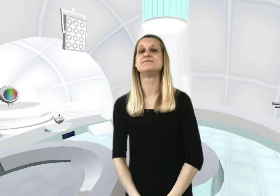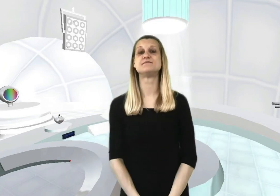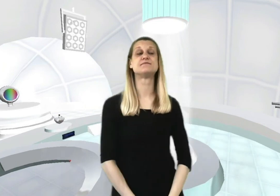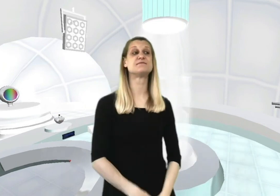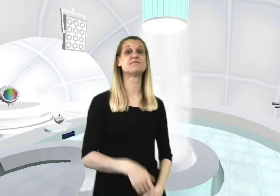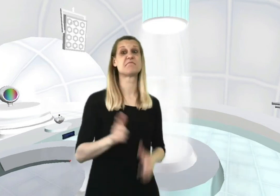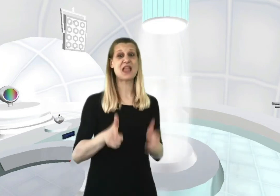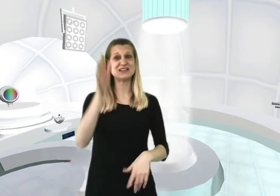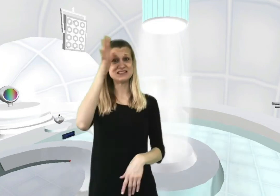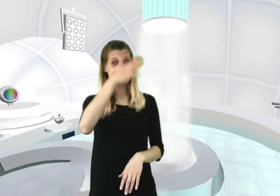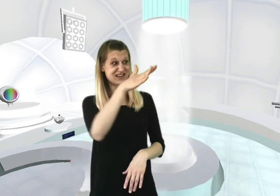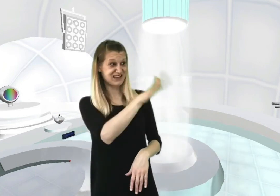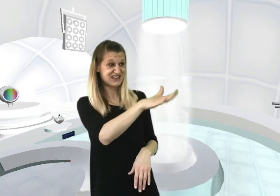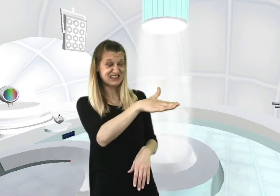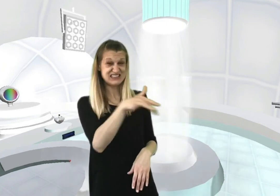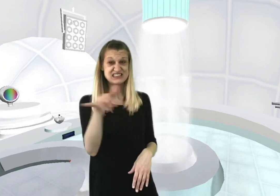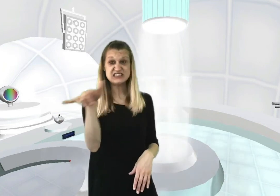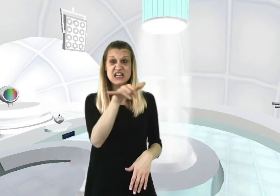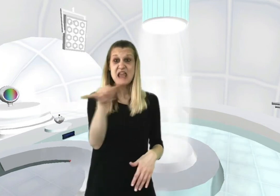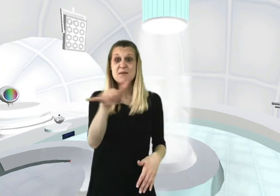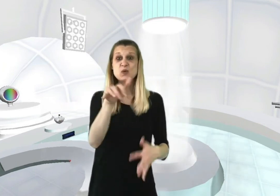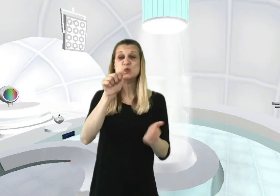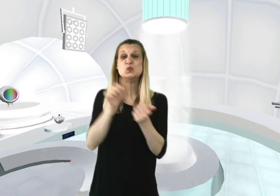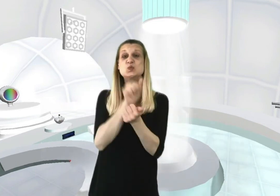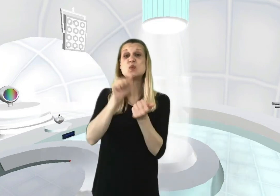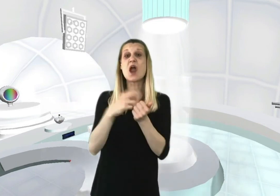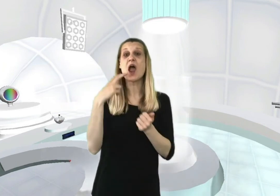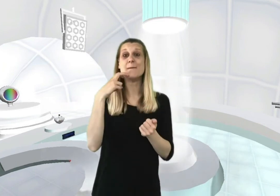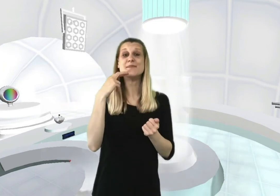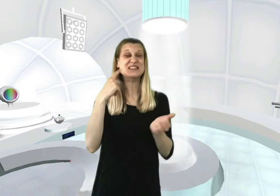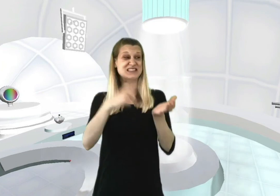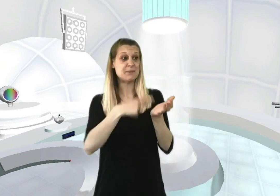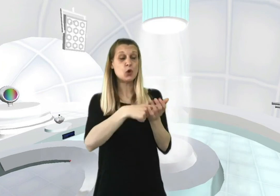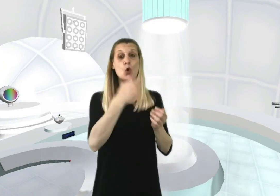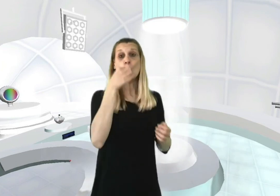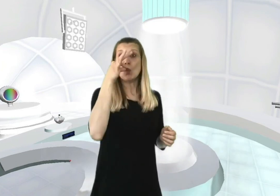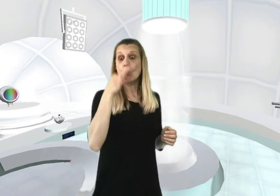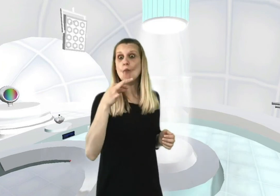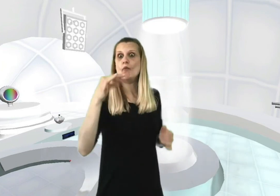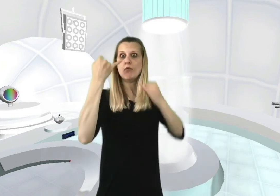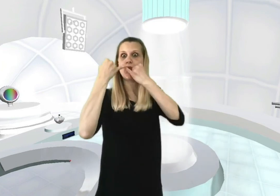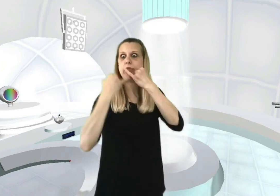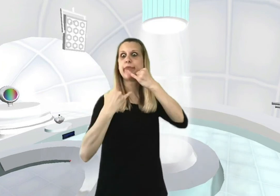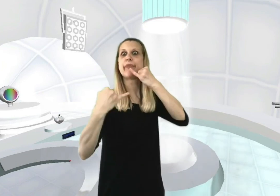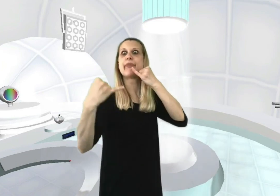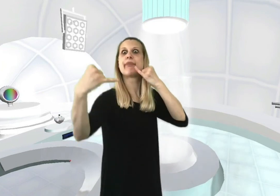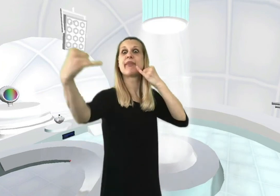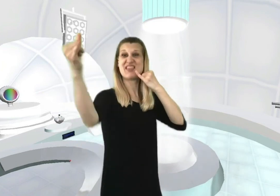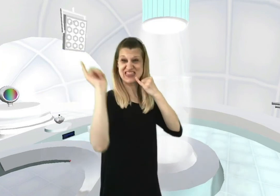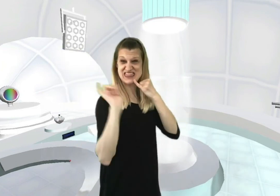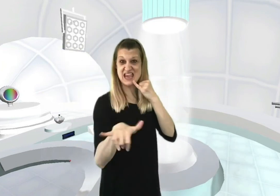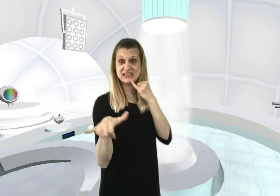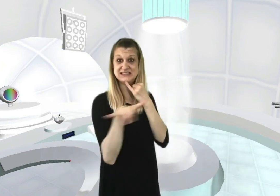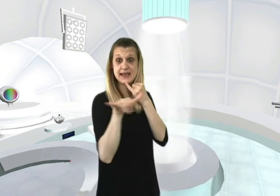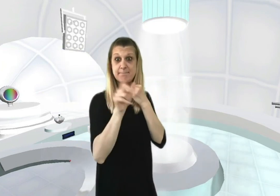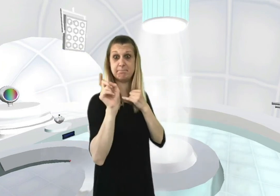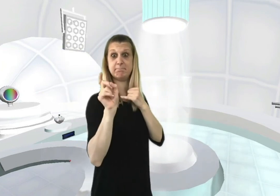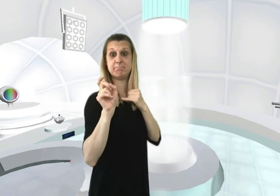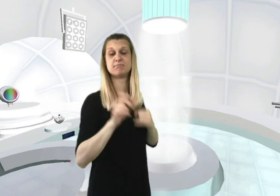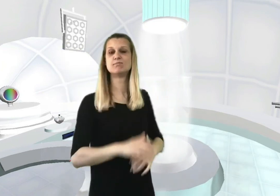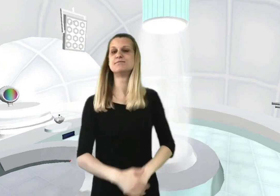"You mean like chewing-gum?" asked Mr. Teavee.